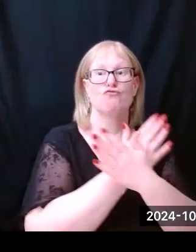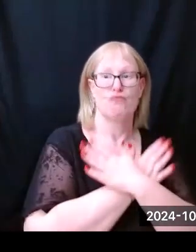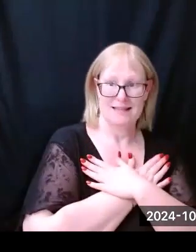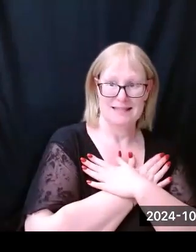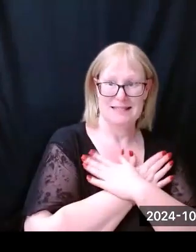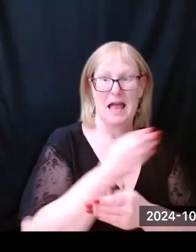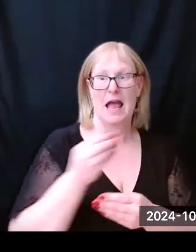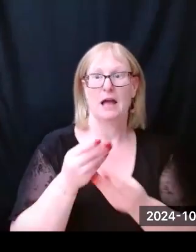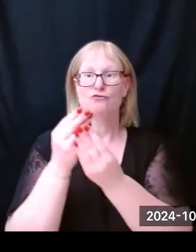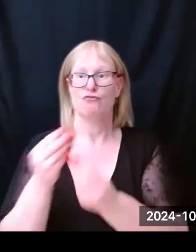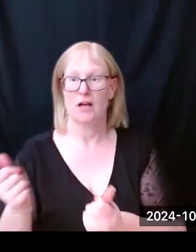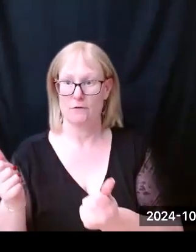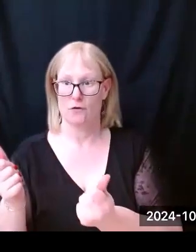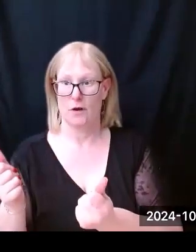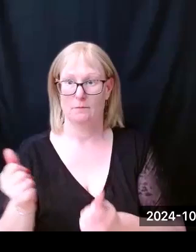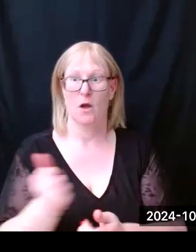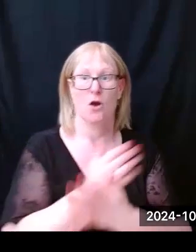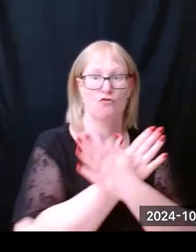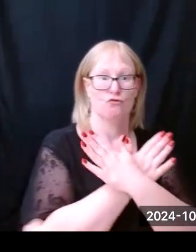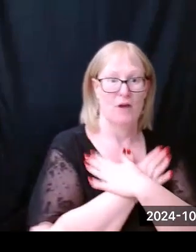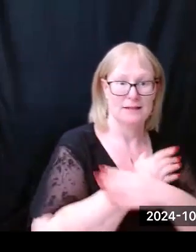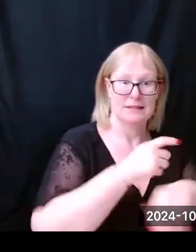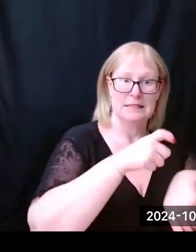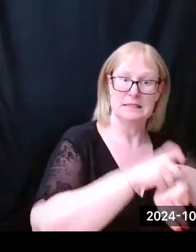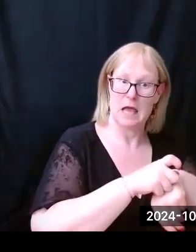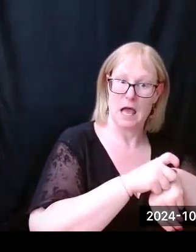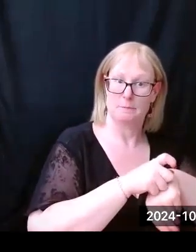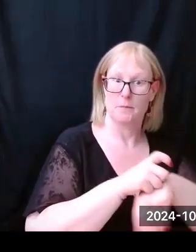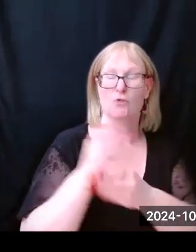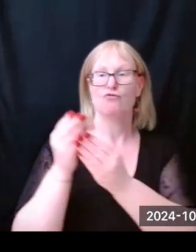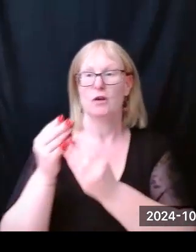Cover is the glue. And this is where you can be the gold. That's you.